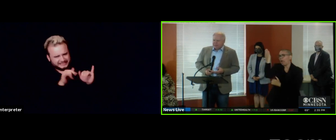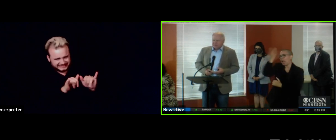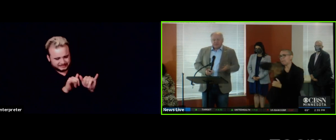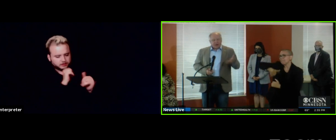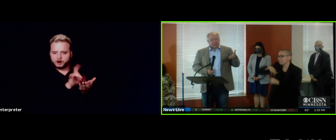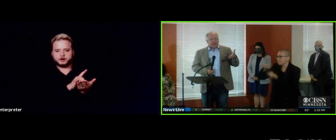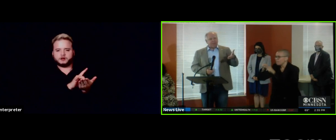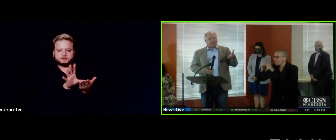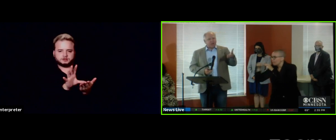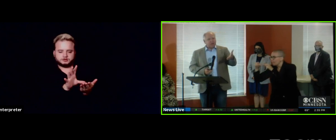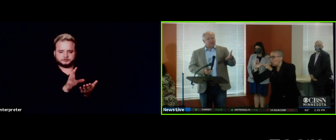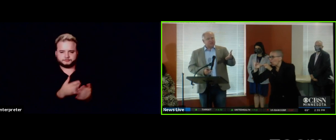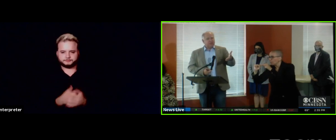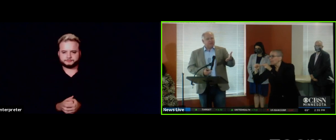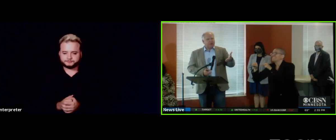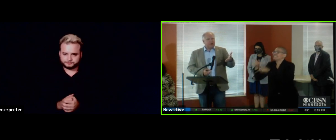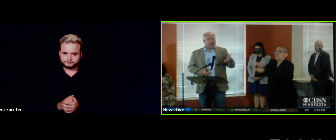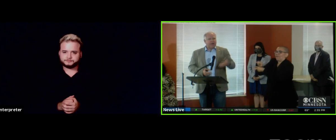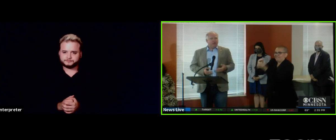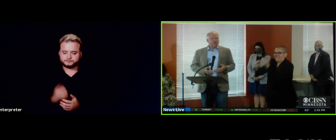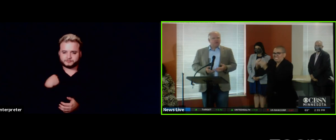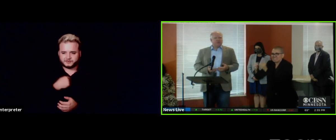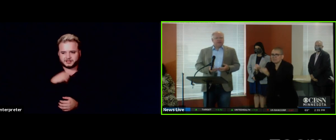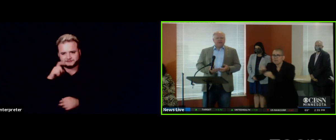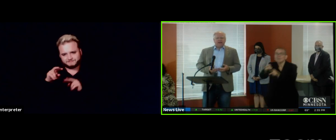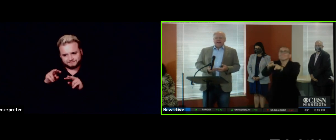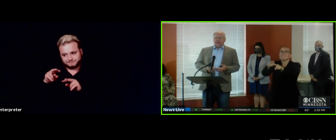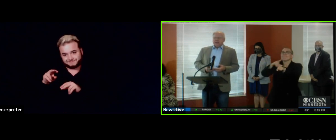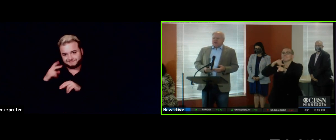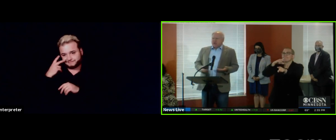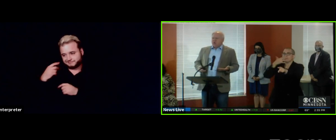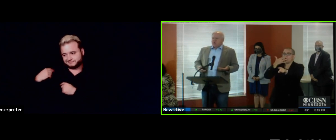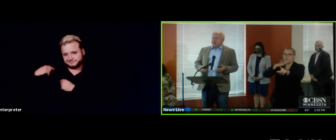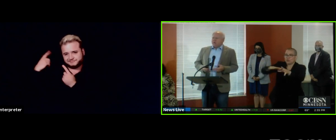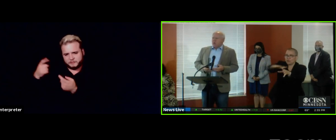this fairness gap injustice in Minnesota and those are the things that I still really wish